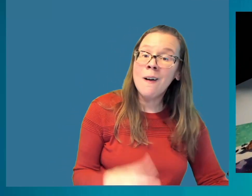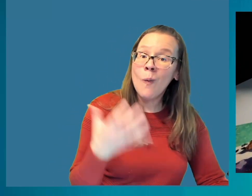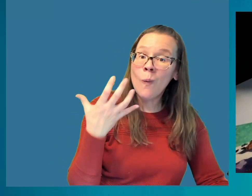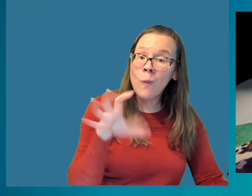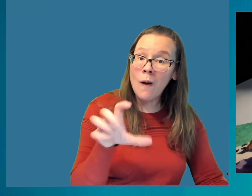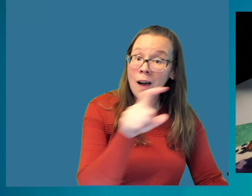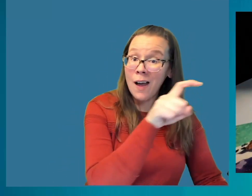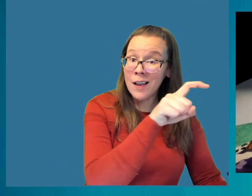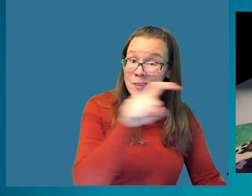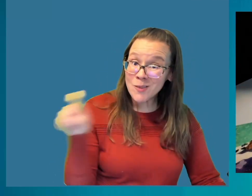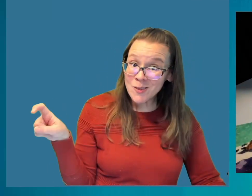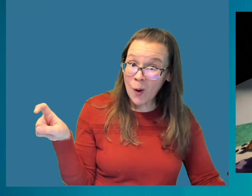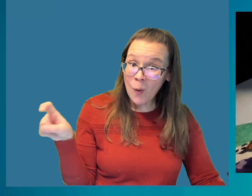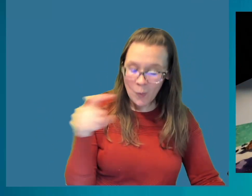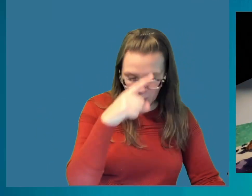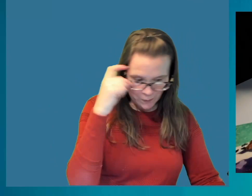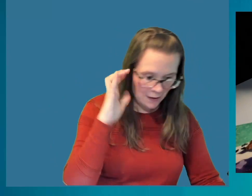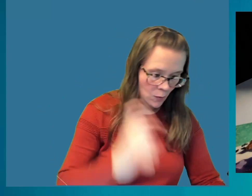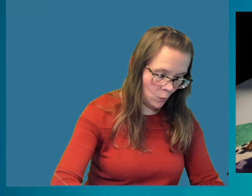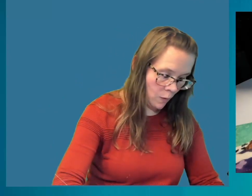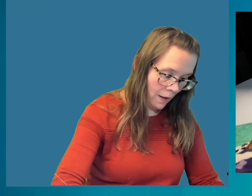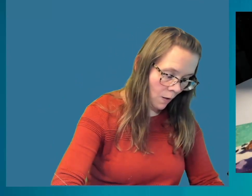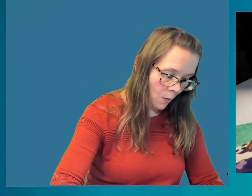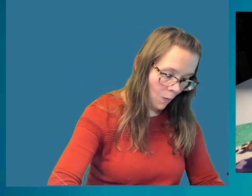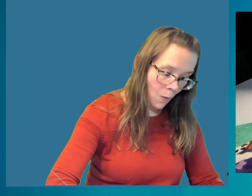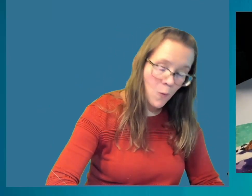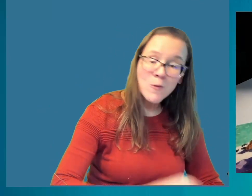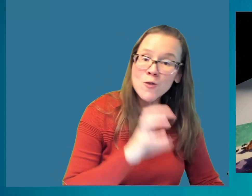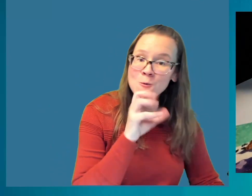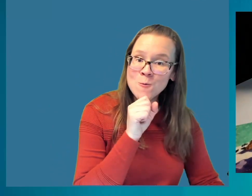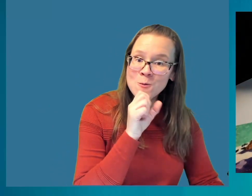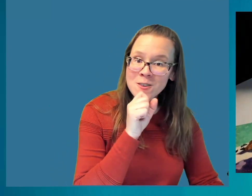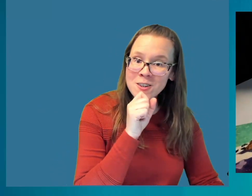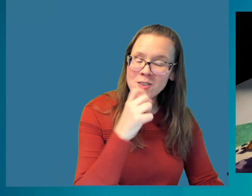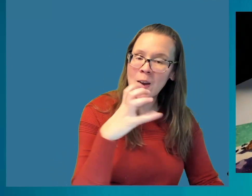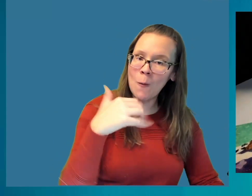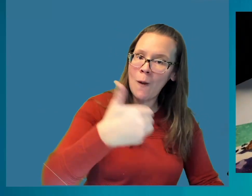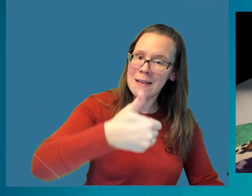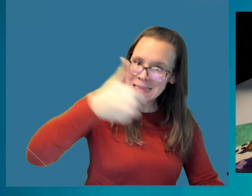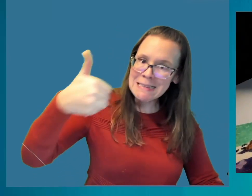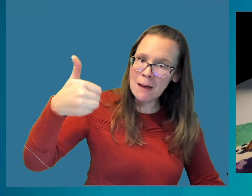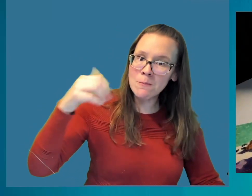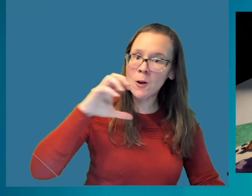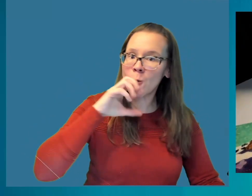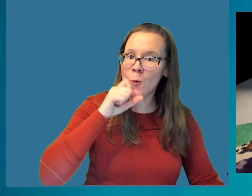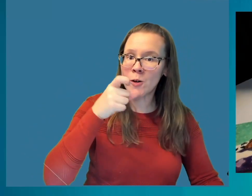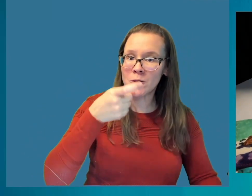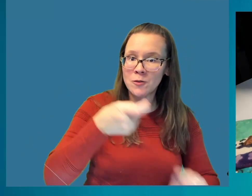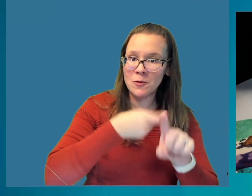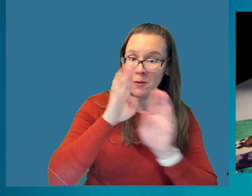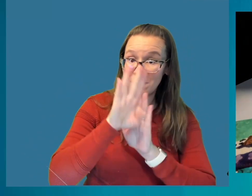postcard, if I stitched, um, around the edges, it's going to cross over that orange splash;